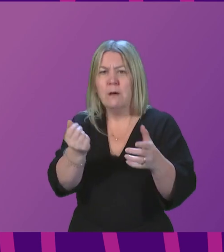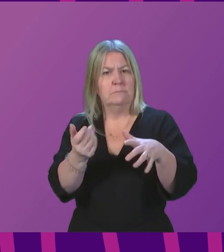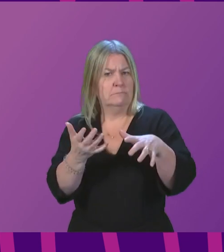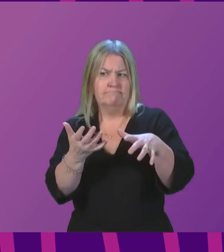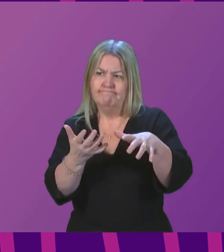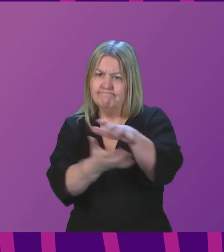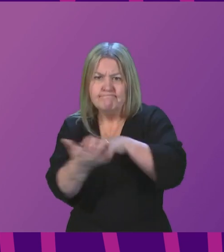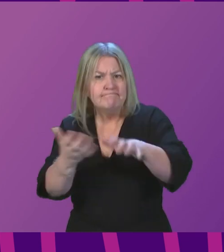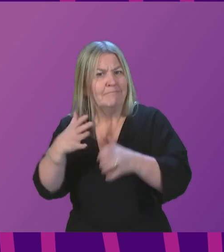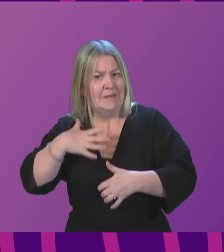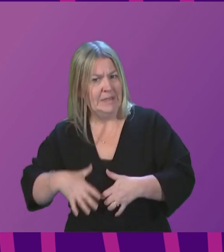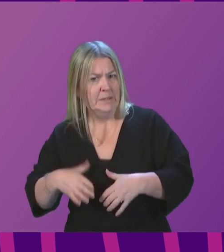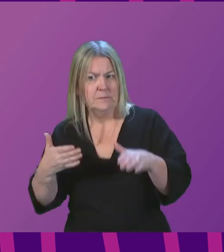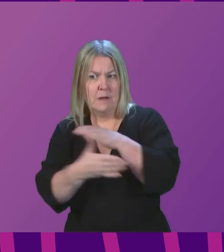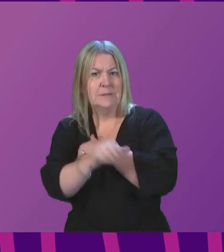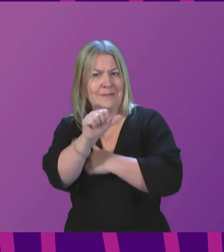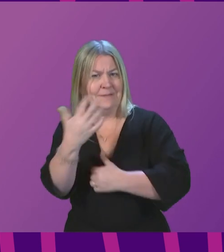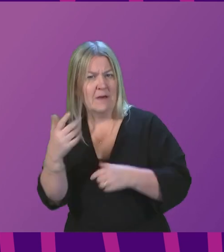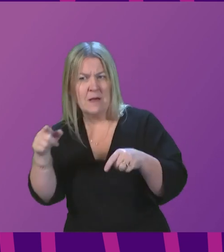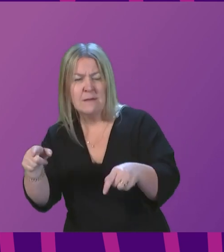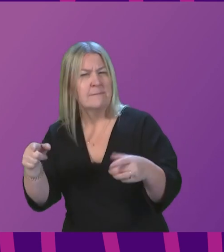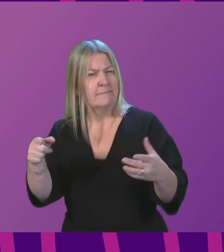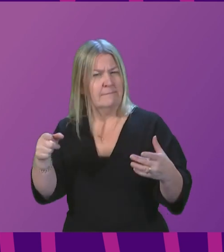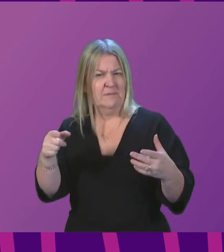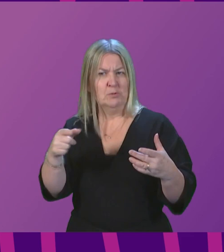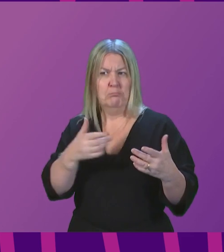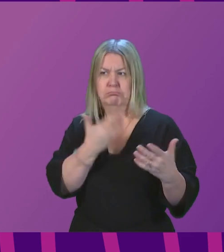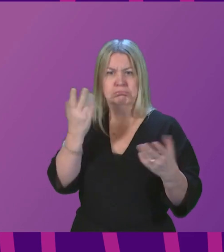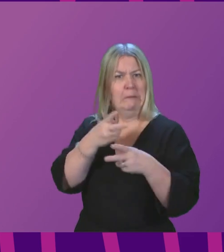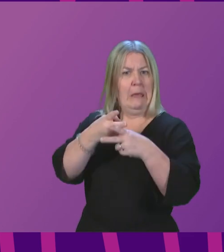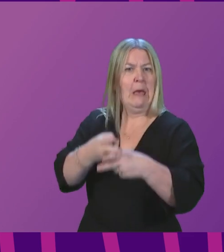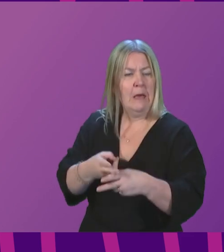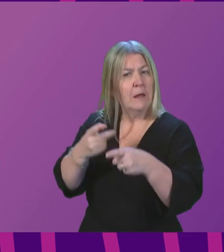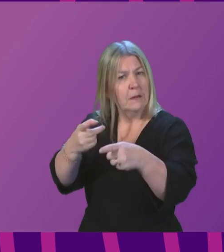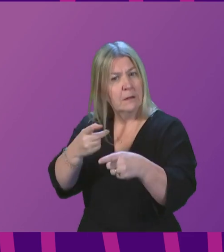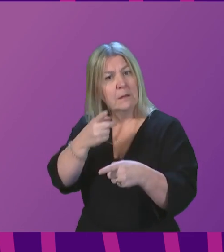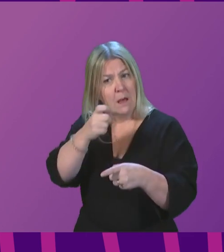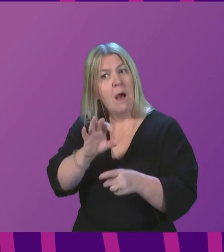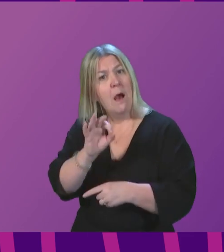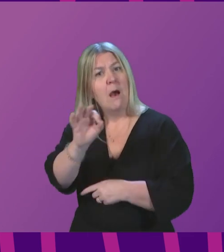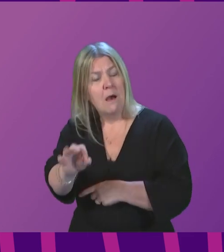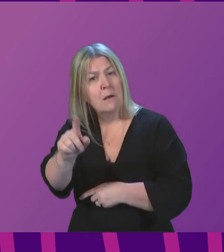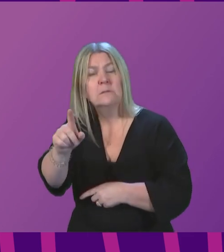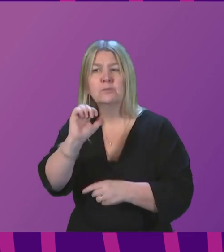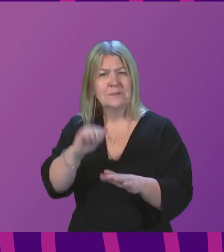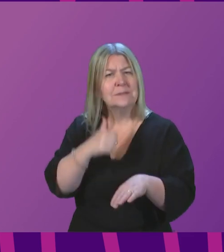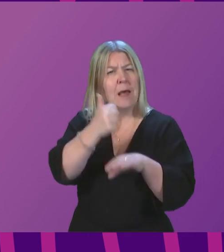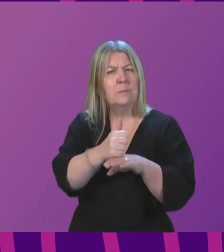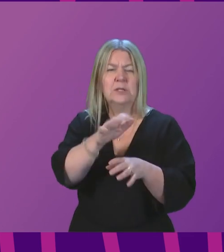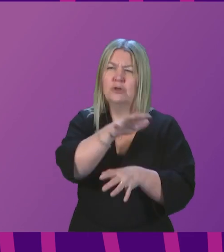conditions who are not getting that care. Will the Scottish Government agree today to establish a national recovery group, alongside